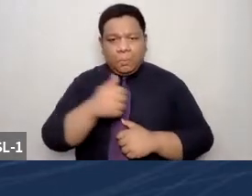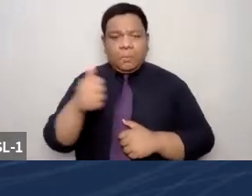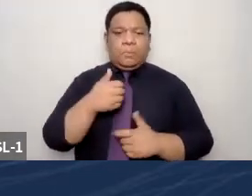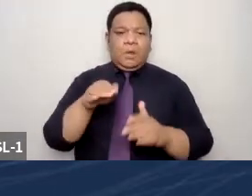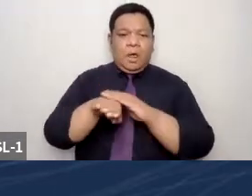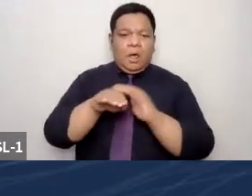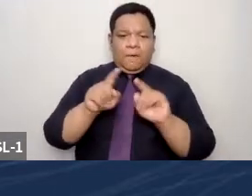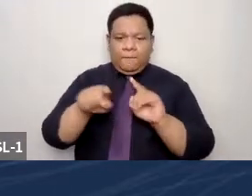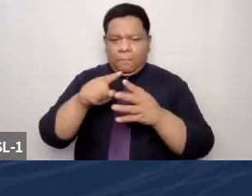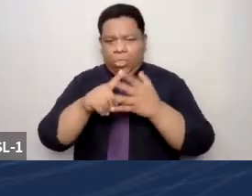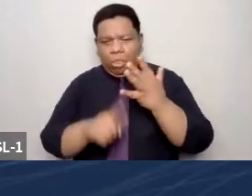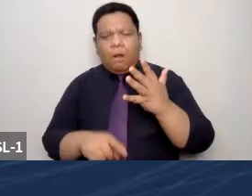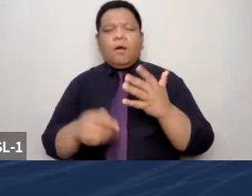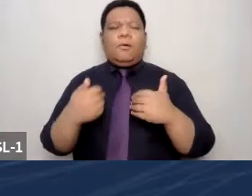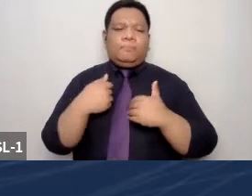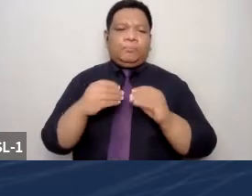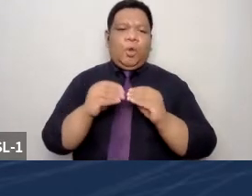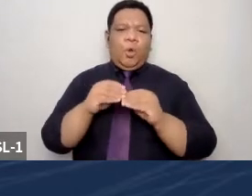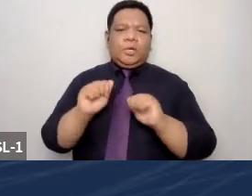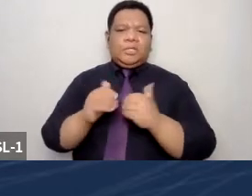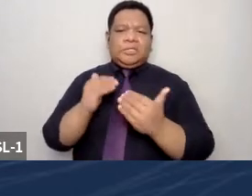They are more exposed when they get sick.